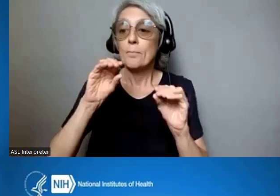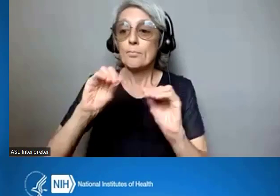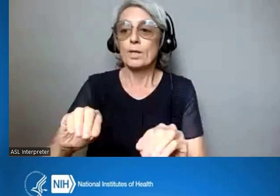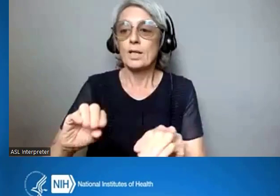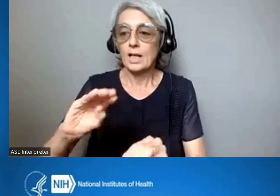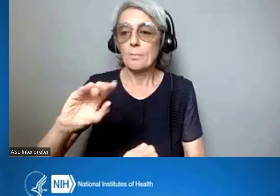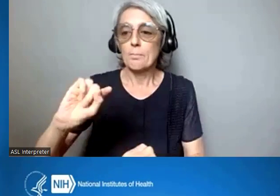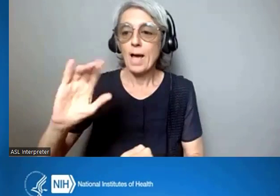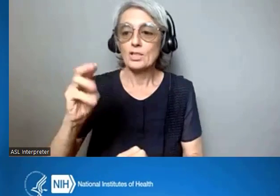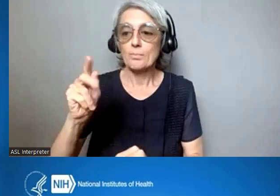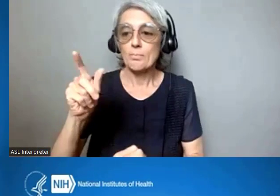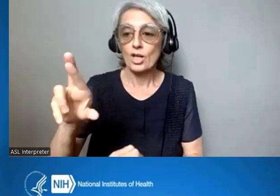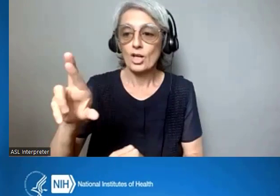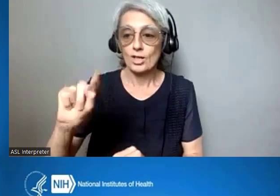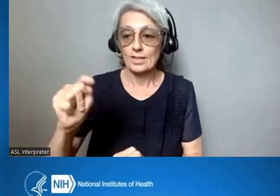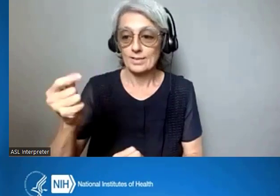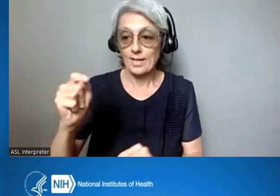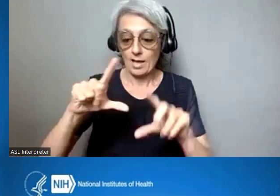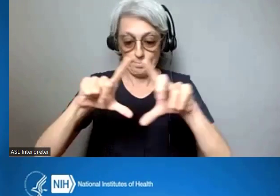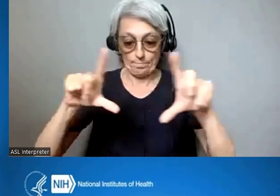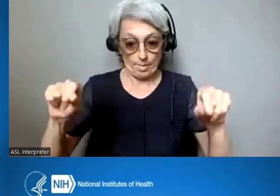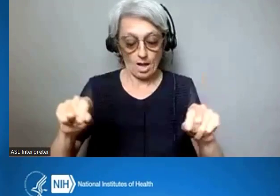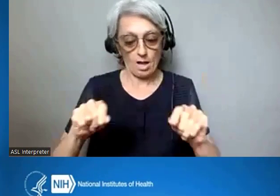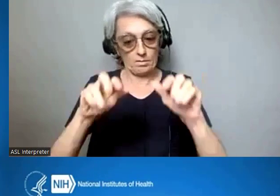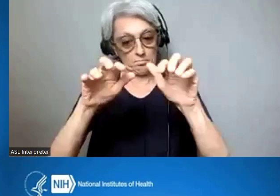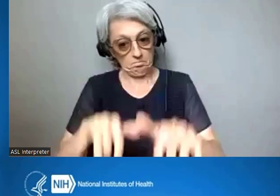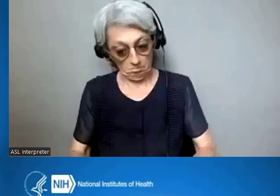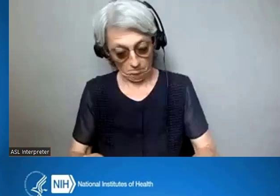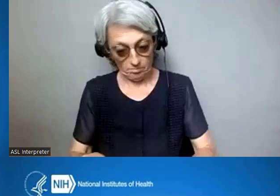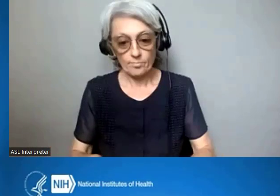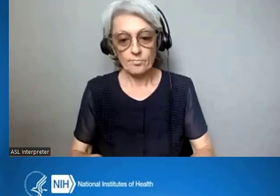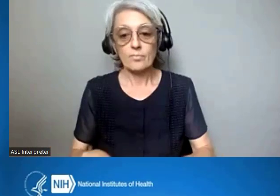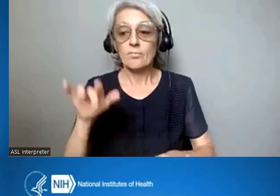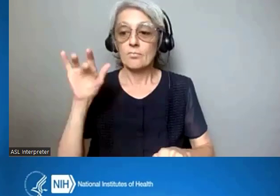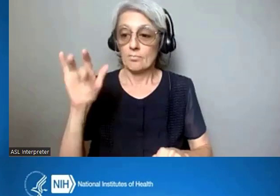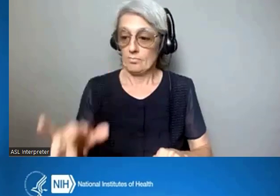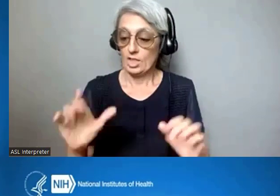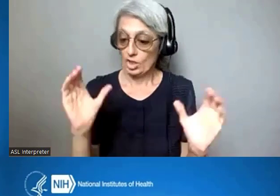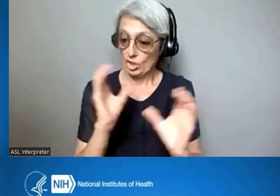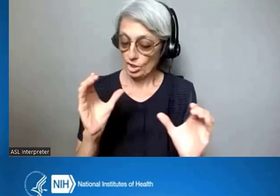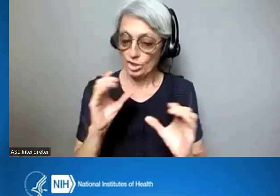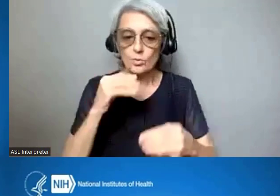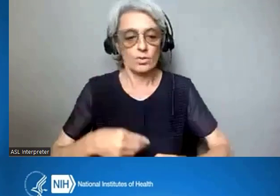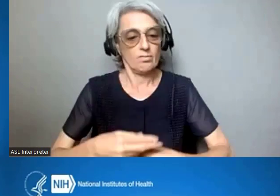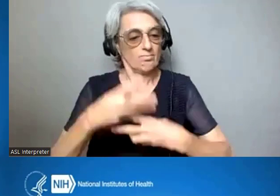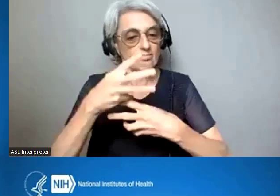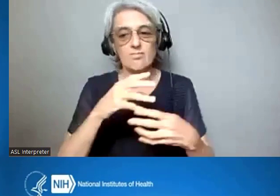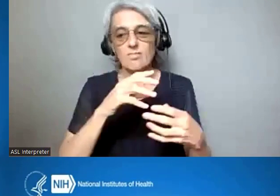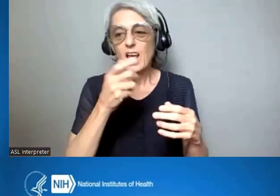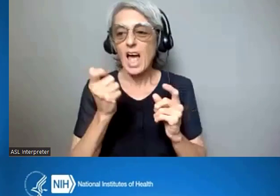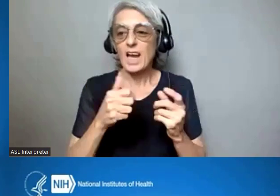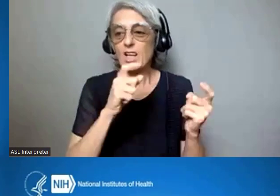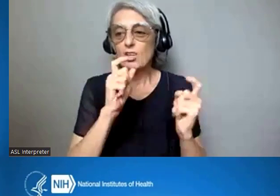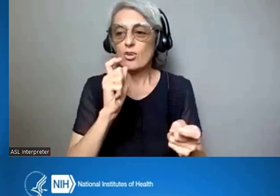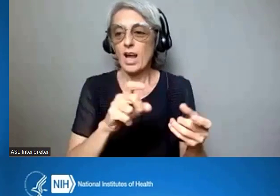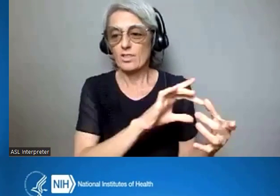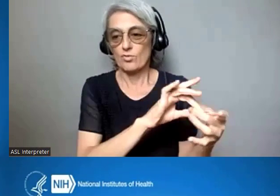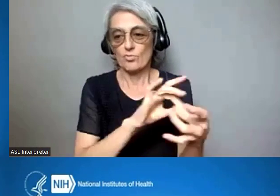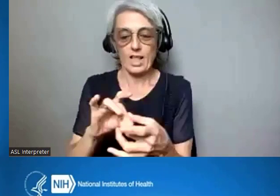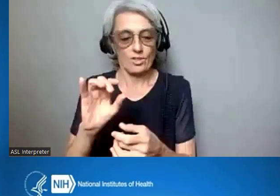It will pull up NIH grants related to that. It will actually put up a chart that says "These are the Institutes or Centers